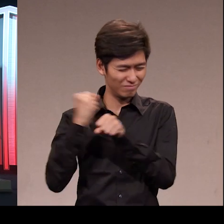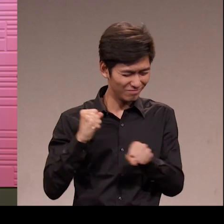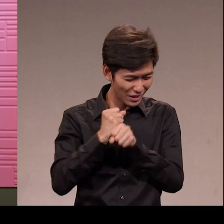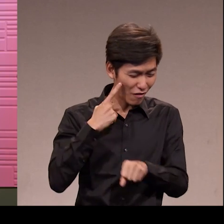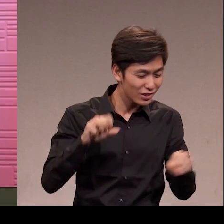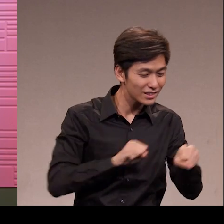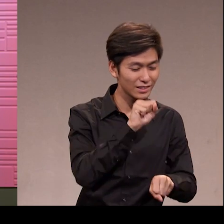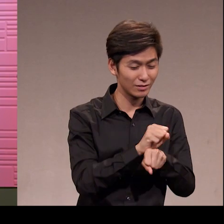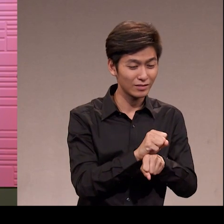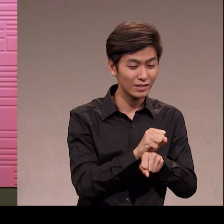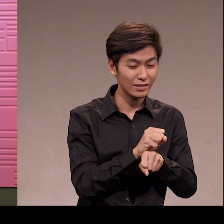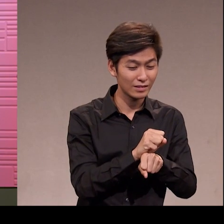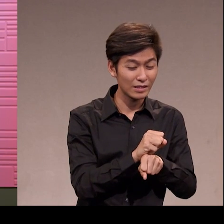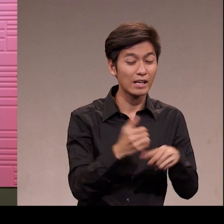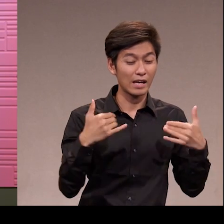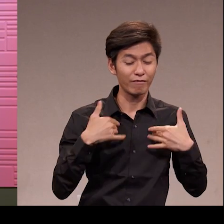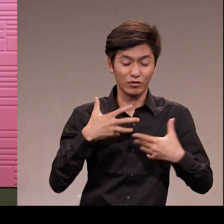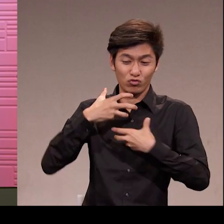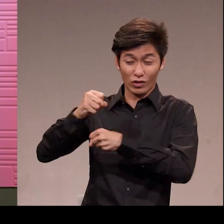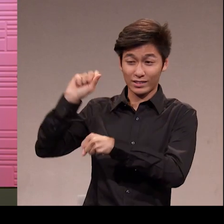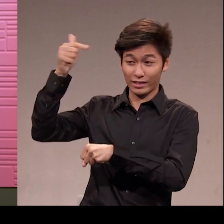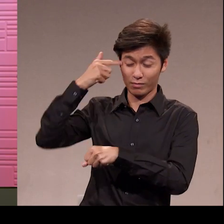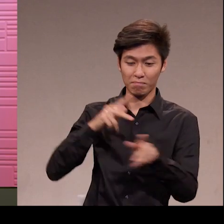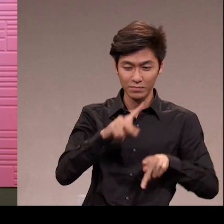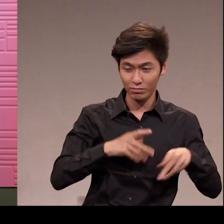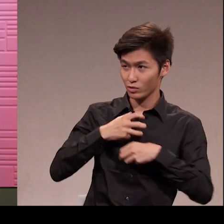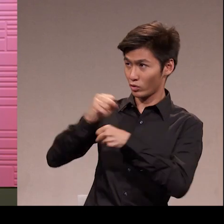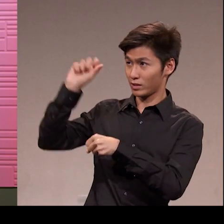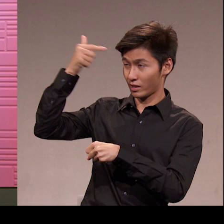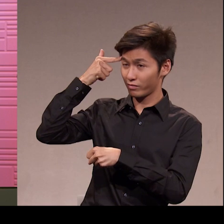trust between the people and the government was forged.